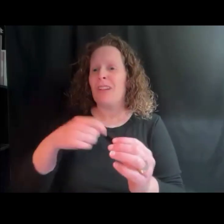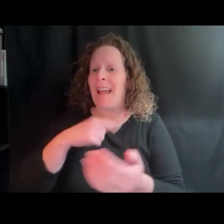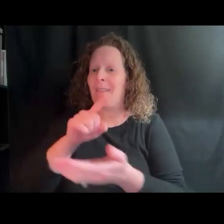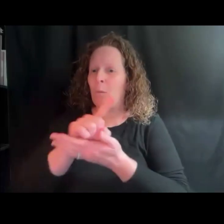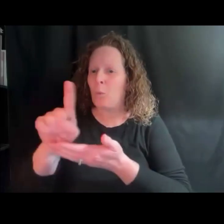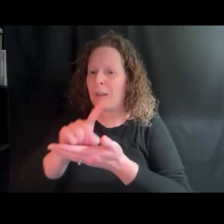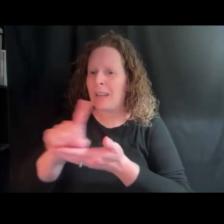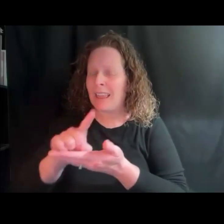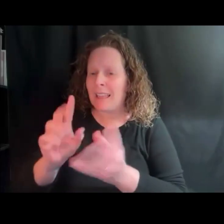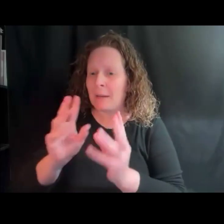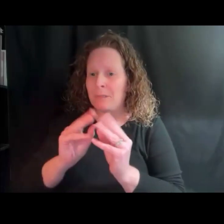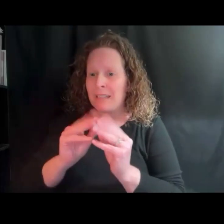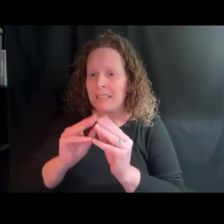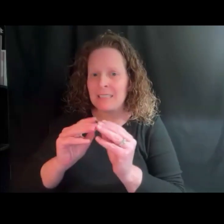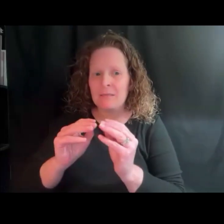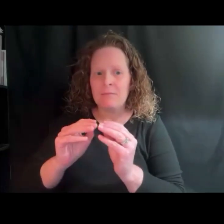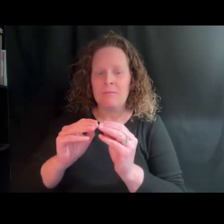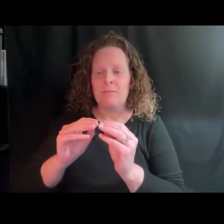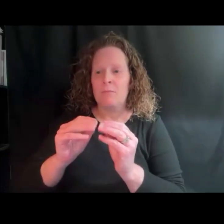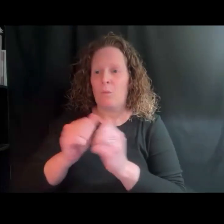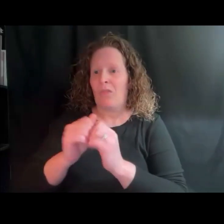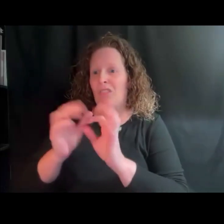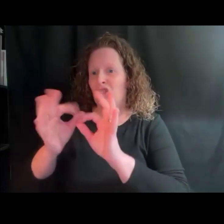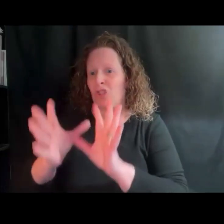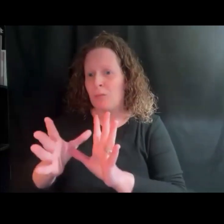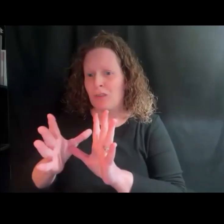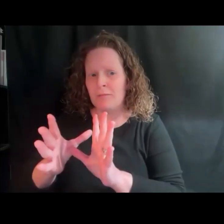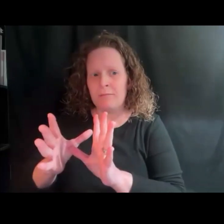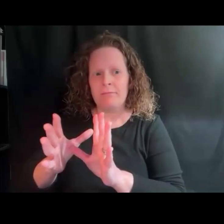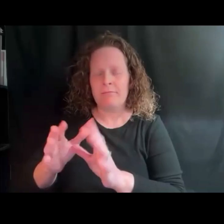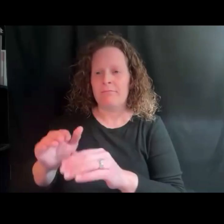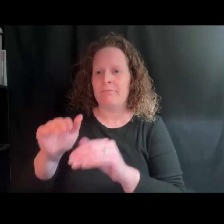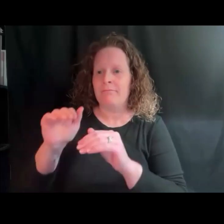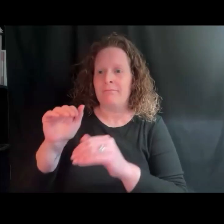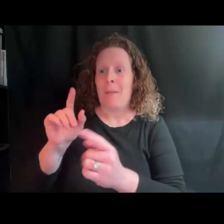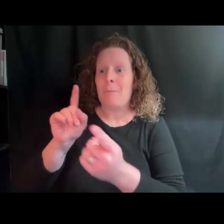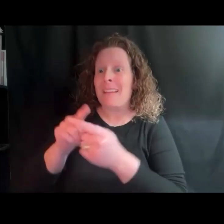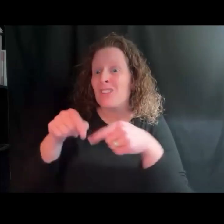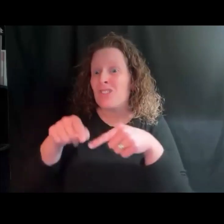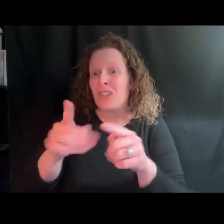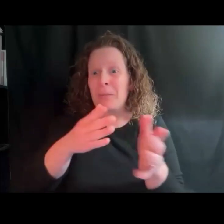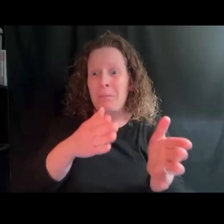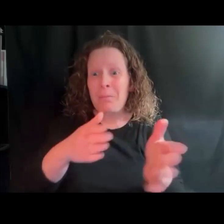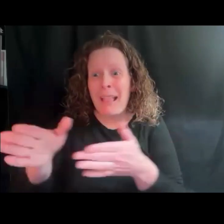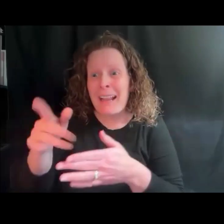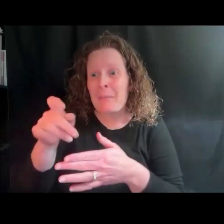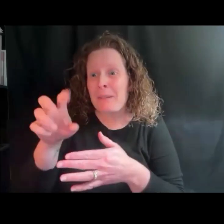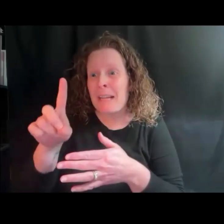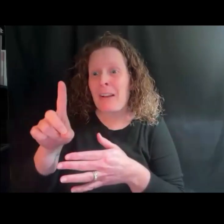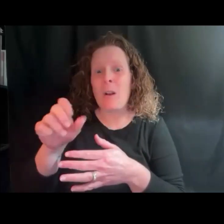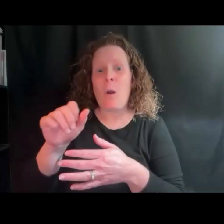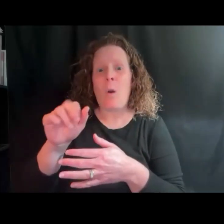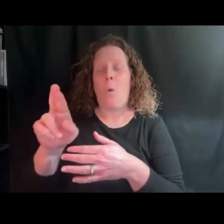Teachers and staff members should have weekly staff meetings with the interpreters. They should meet